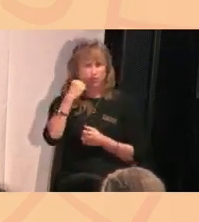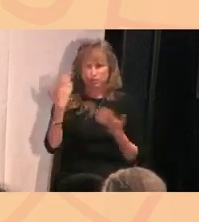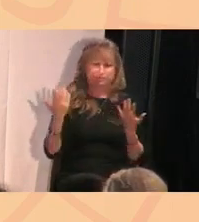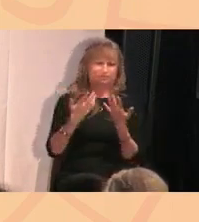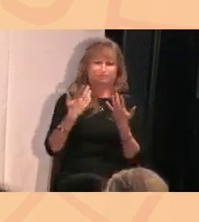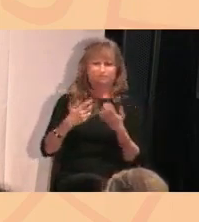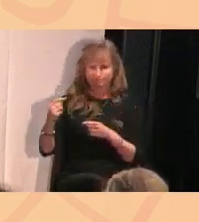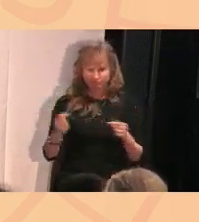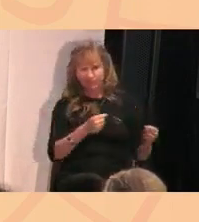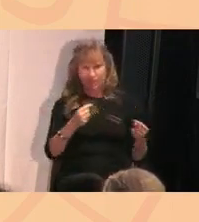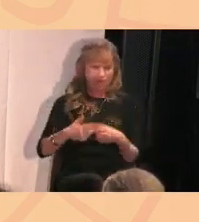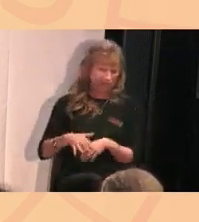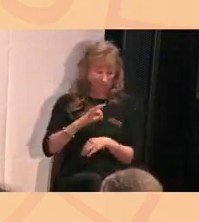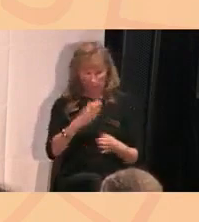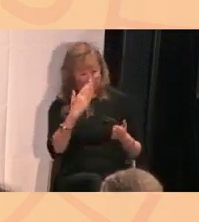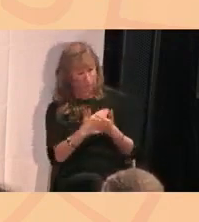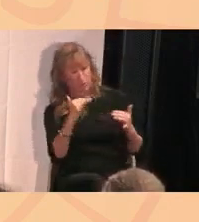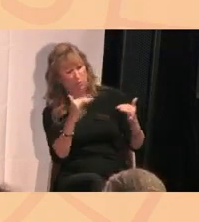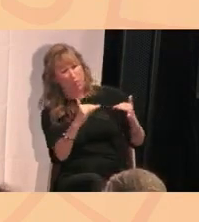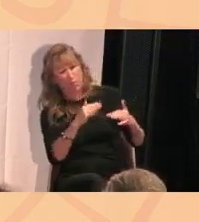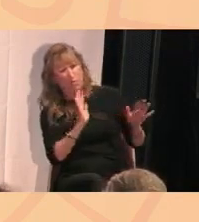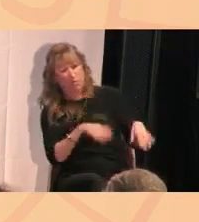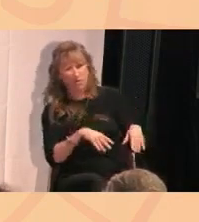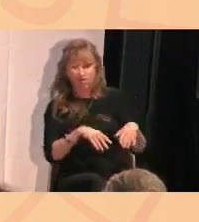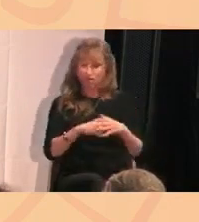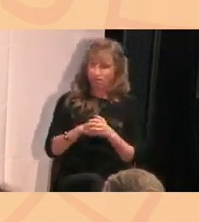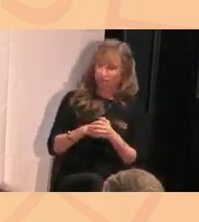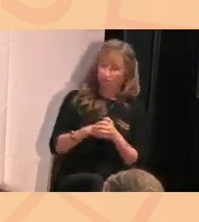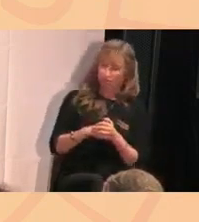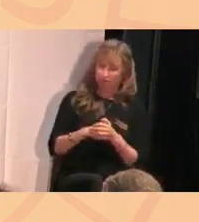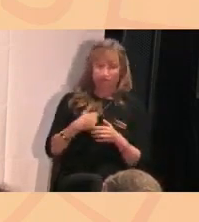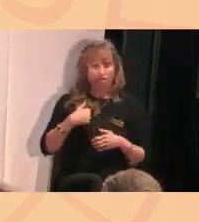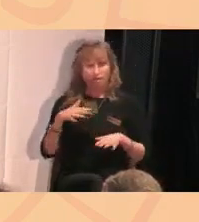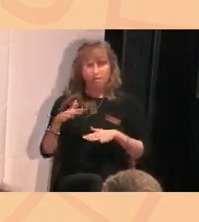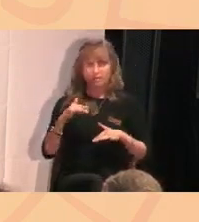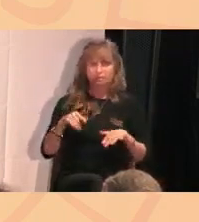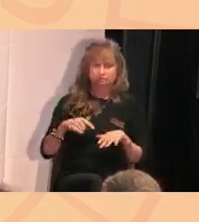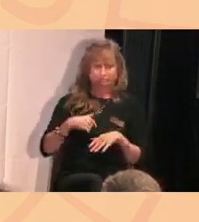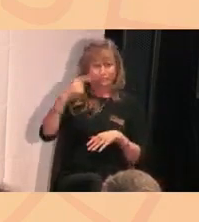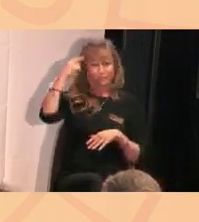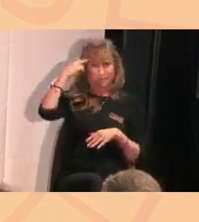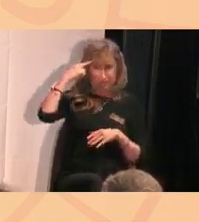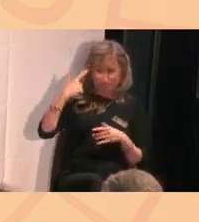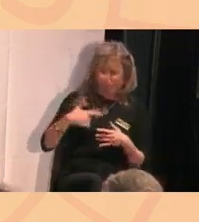this isn't the place for [unknown] to talk about the Frontier Wars and all these stupid semantic arguments.